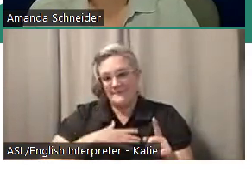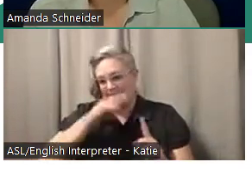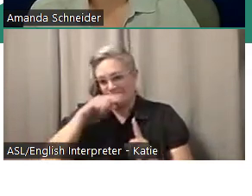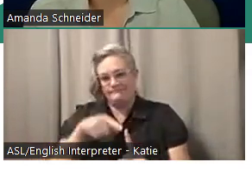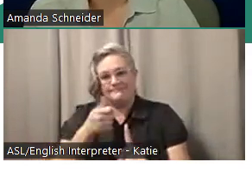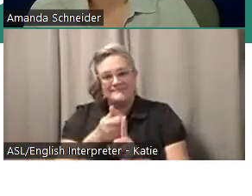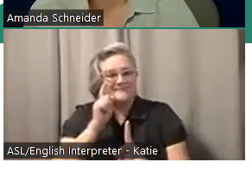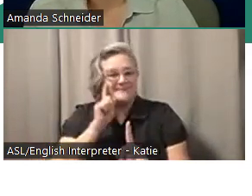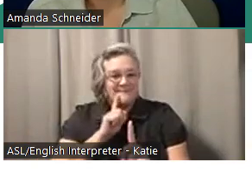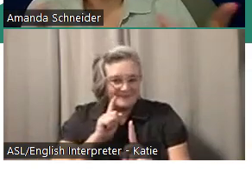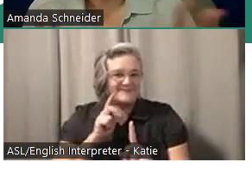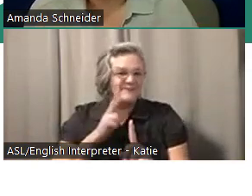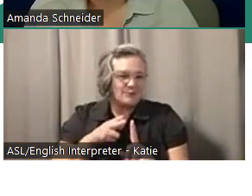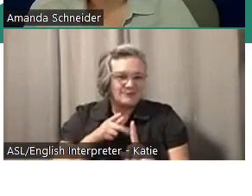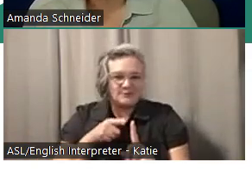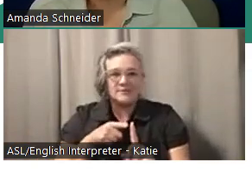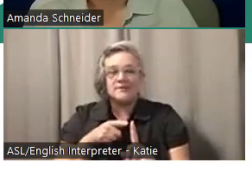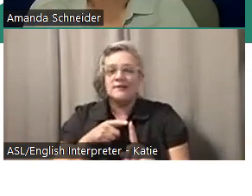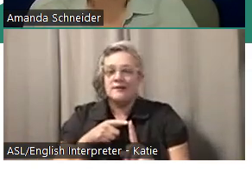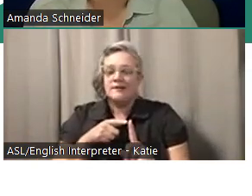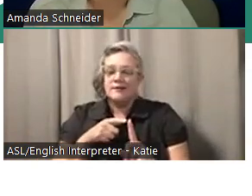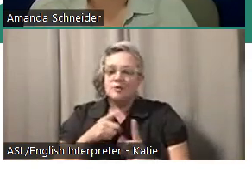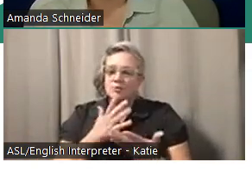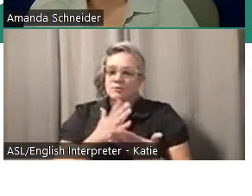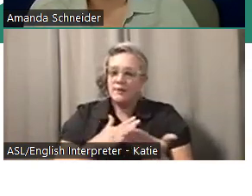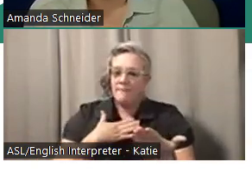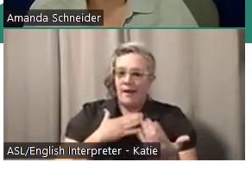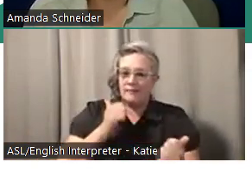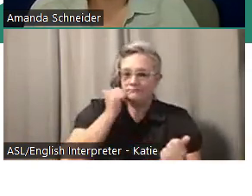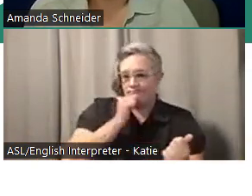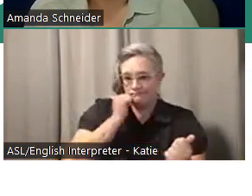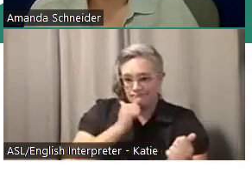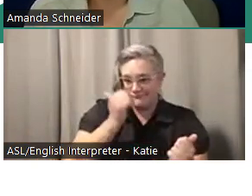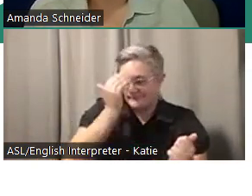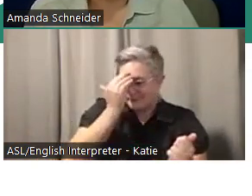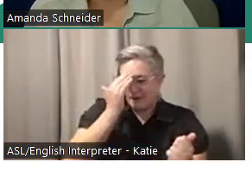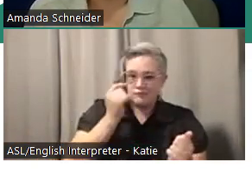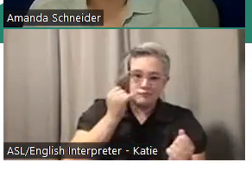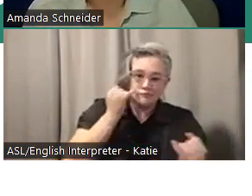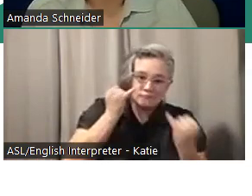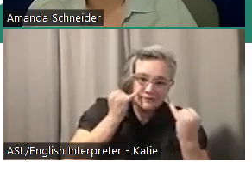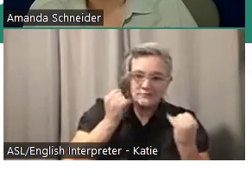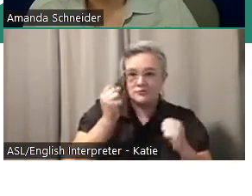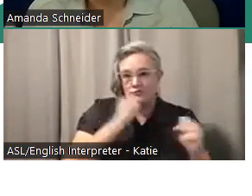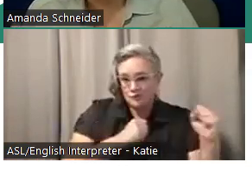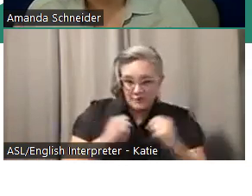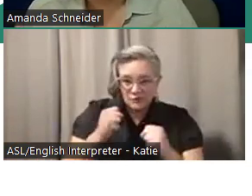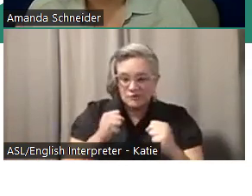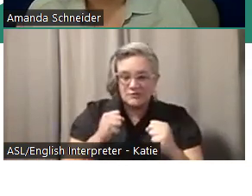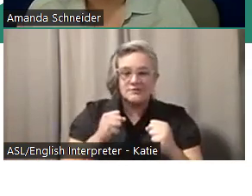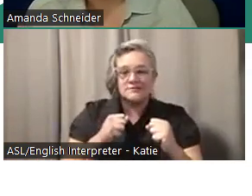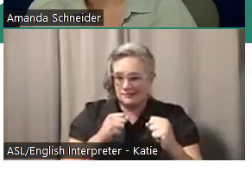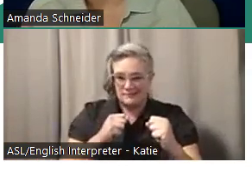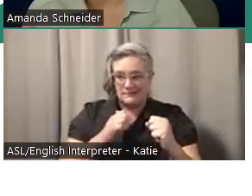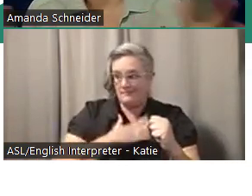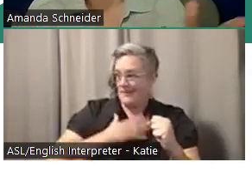Um, and so, I also bring some of that practical, um, ideas and strategies, um, for my own personal experience.